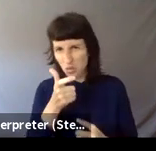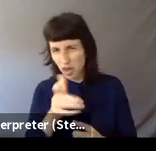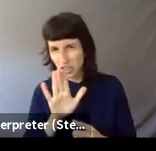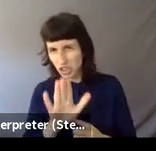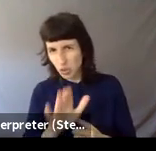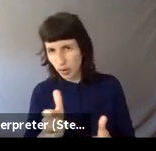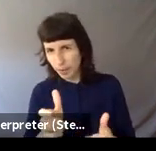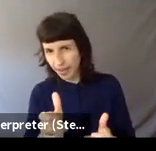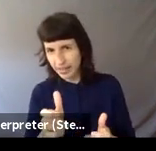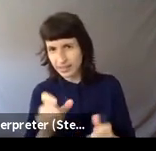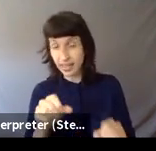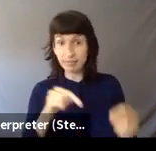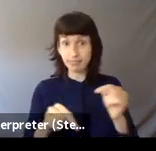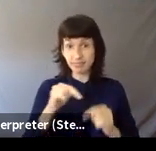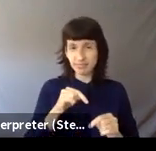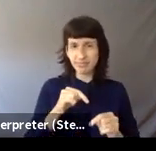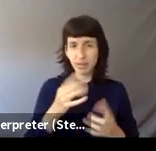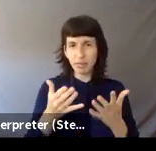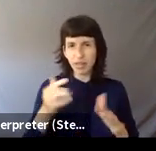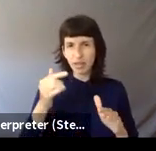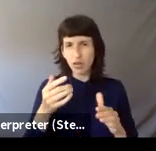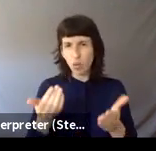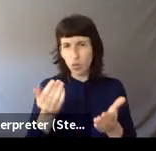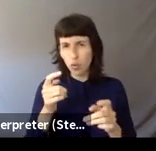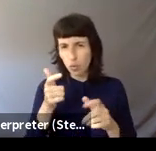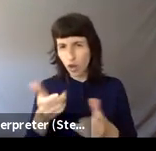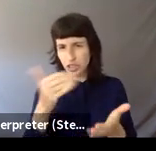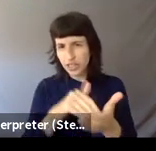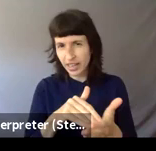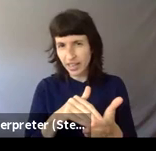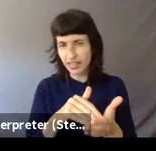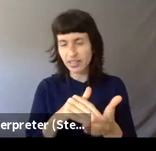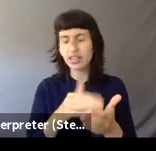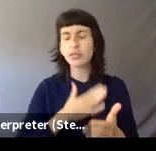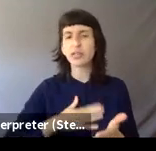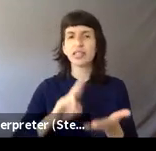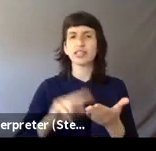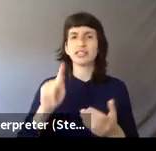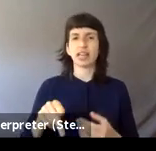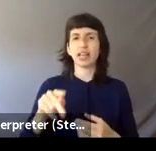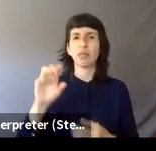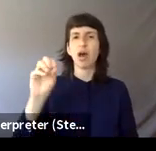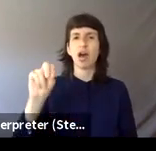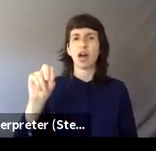If after these three days you're still wanting more information, we do have the Microsoft Teams on demand classes and Glienke can post a link to the chat as well. If you're wanting to go over this